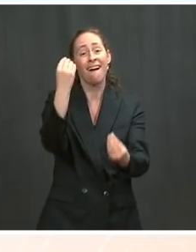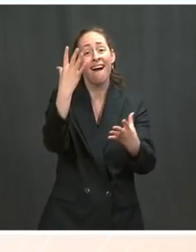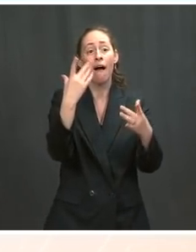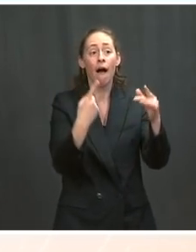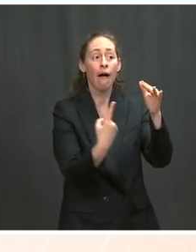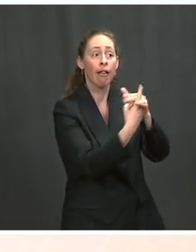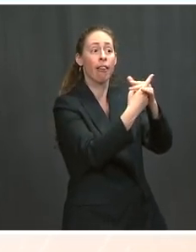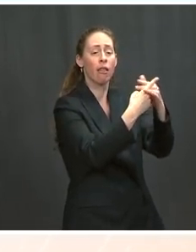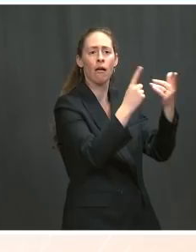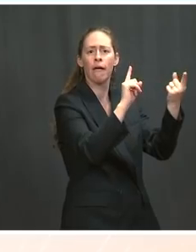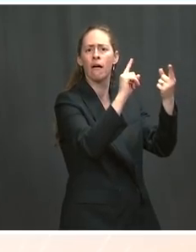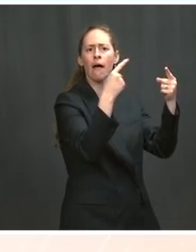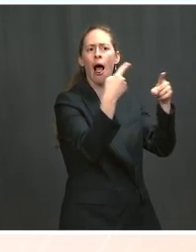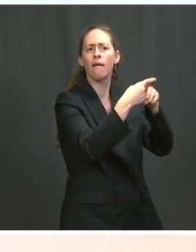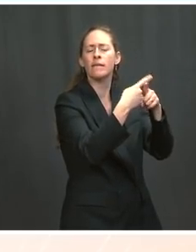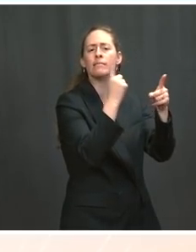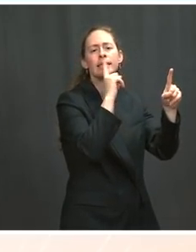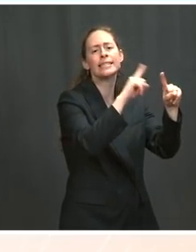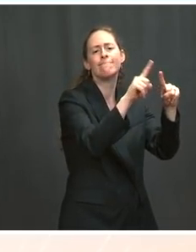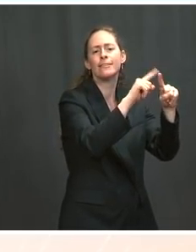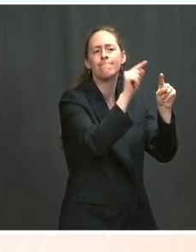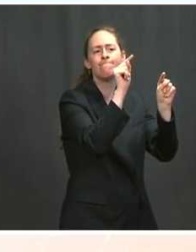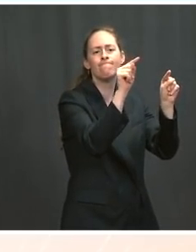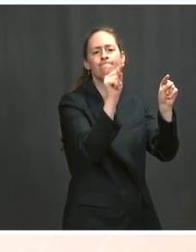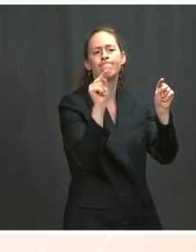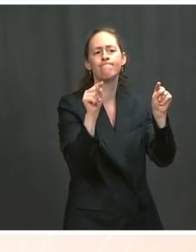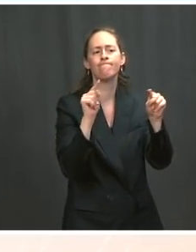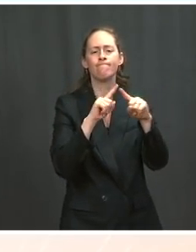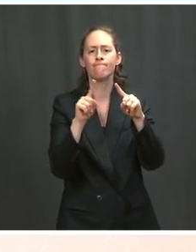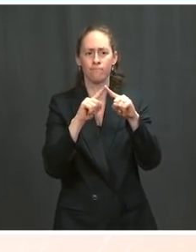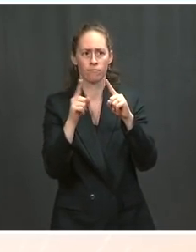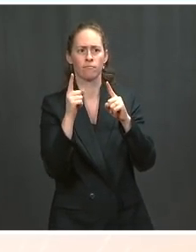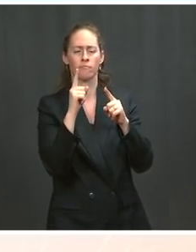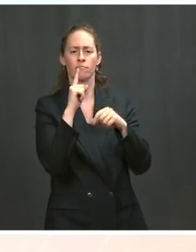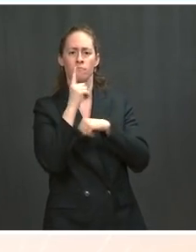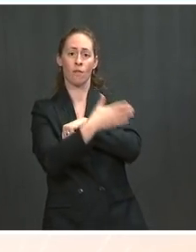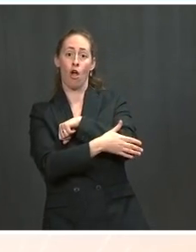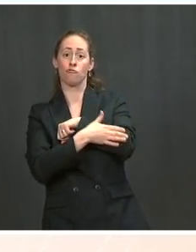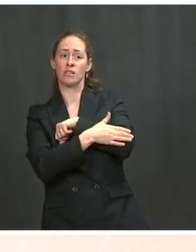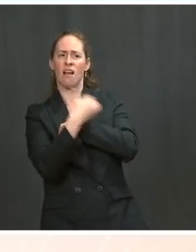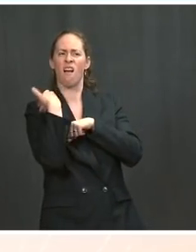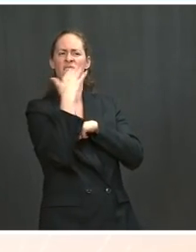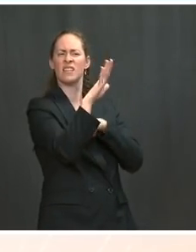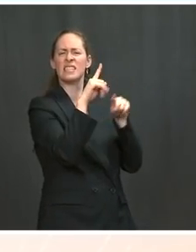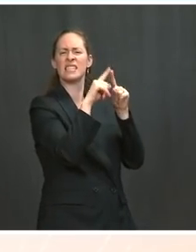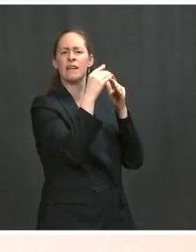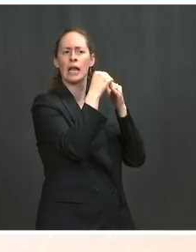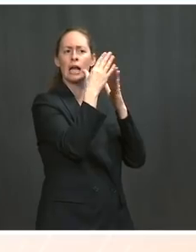but, certainly, many of these countries and their leaders have played this role in the past, and we certainly look -- we'll look to them